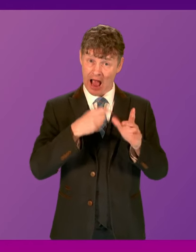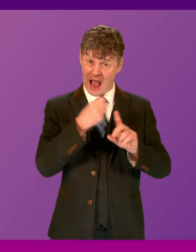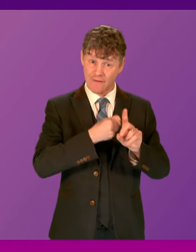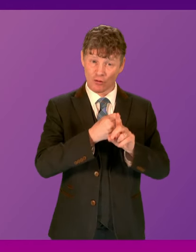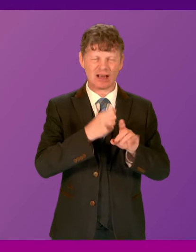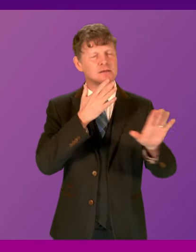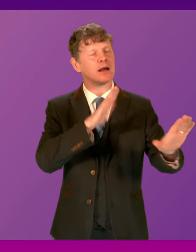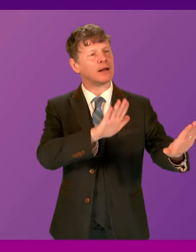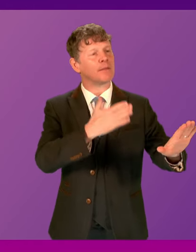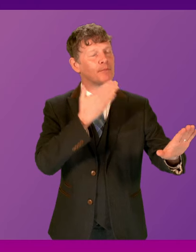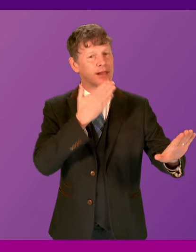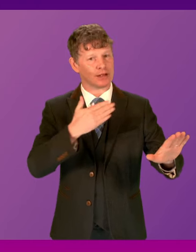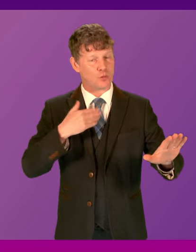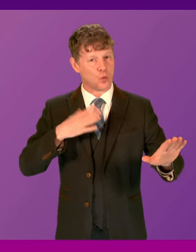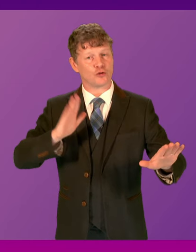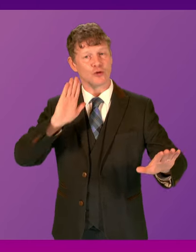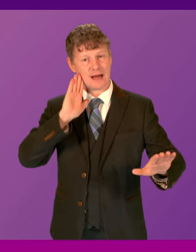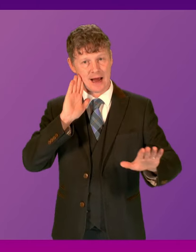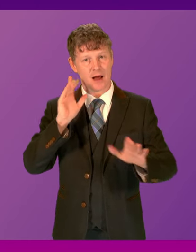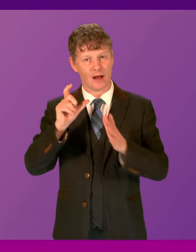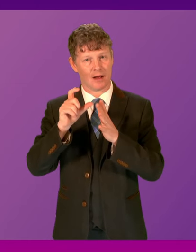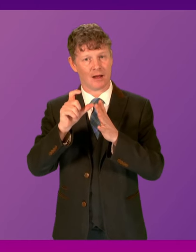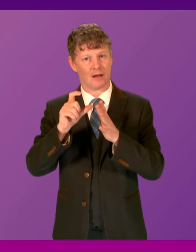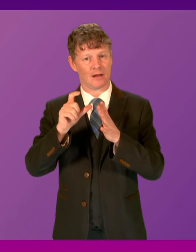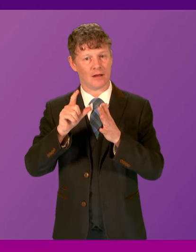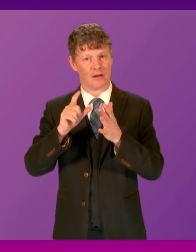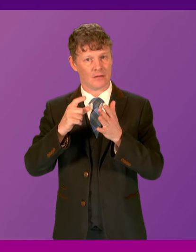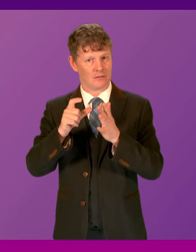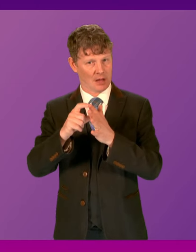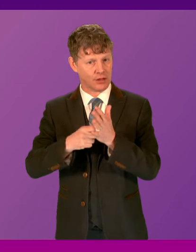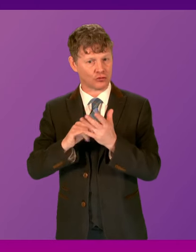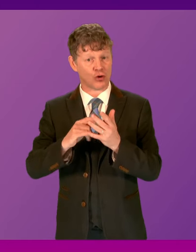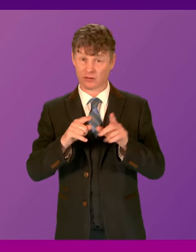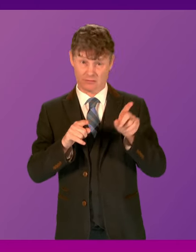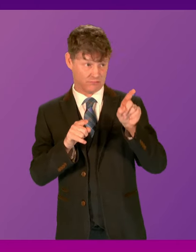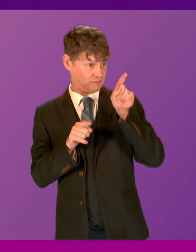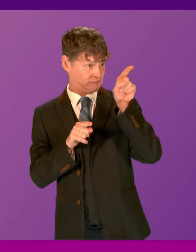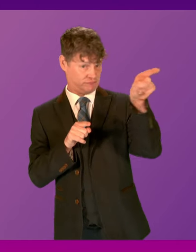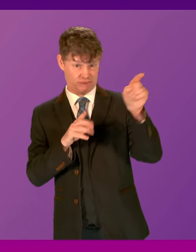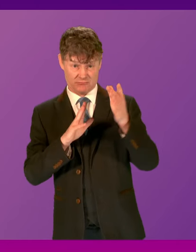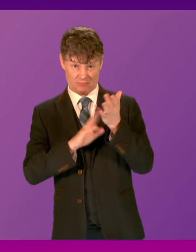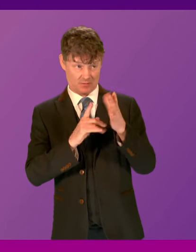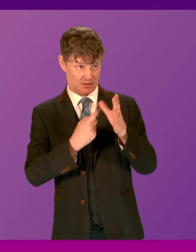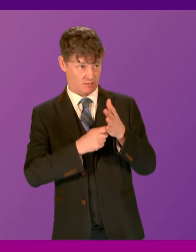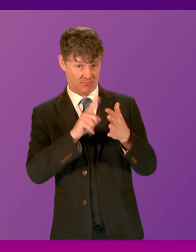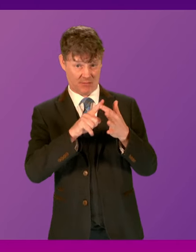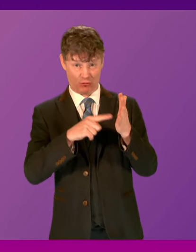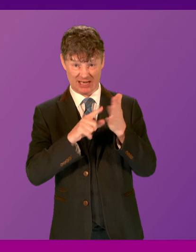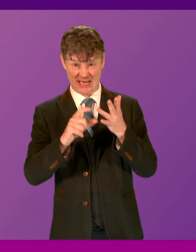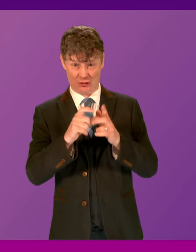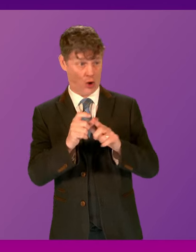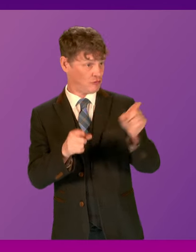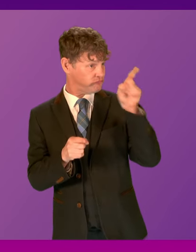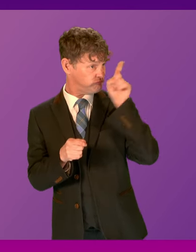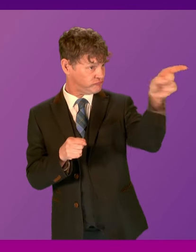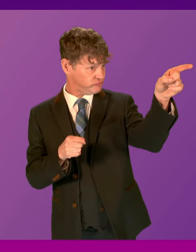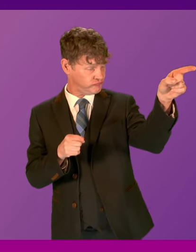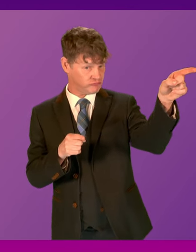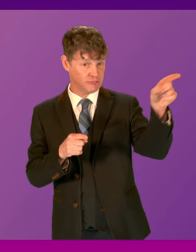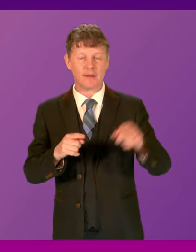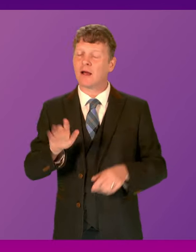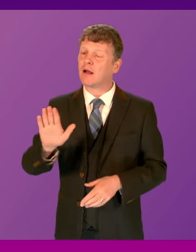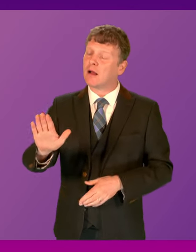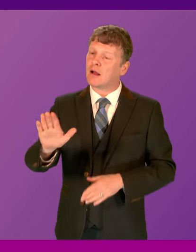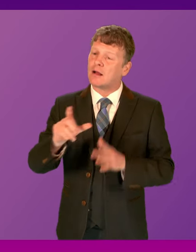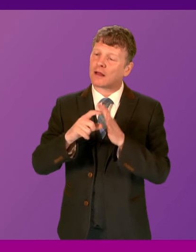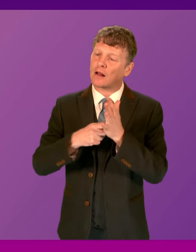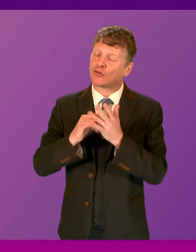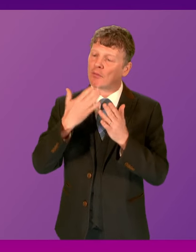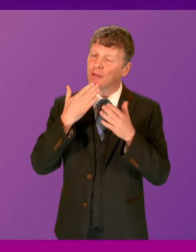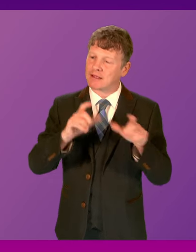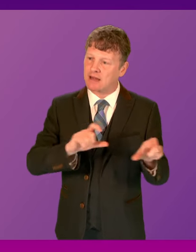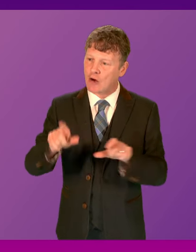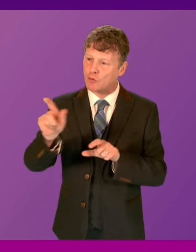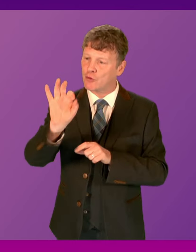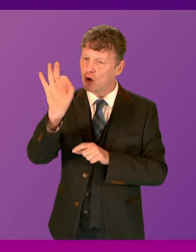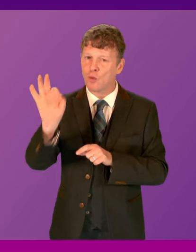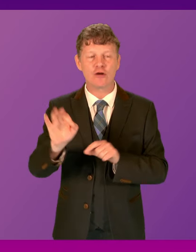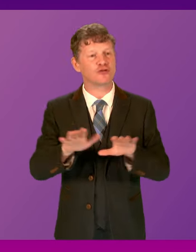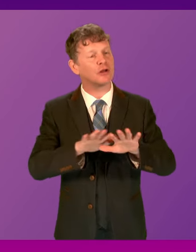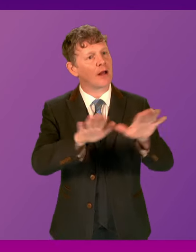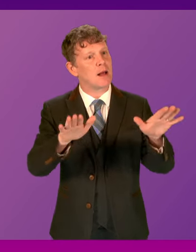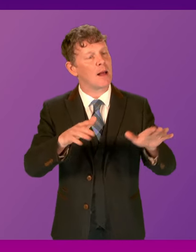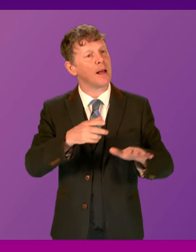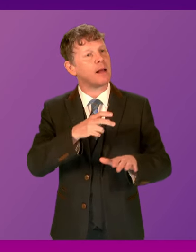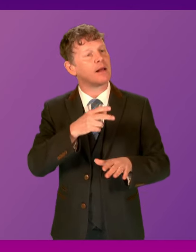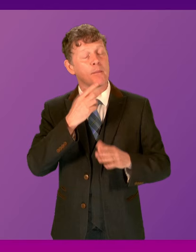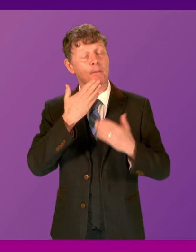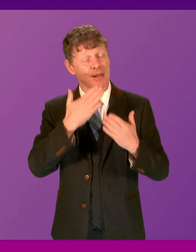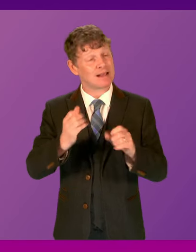Mr Ross, continue with your question. Members, can we please ensure that we can hear Mr Ross?